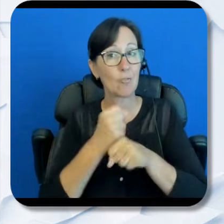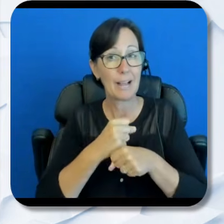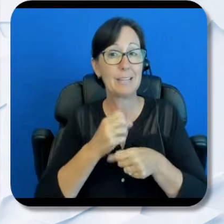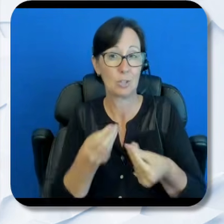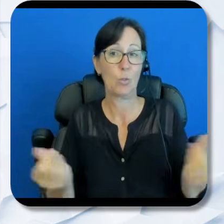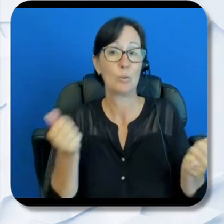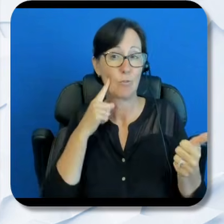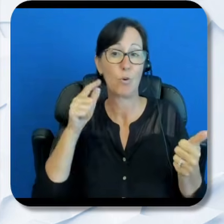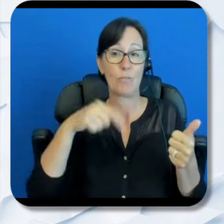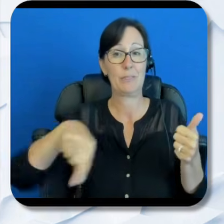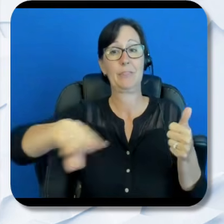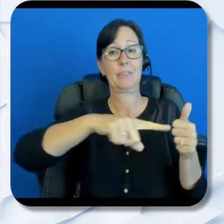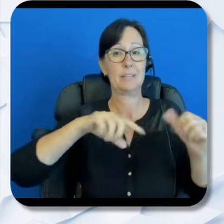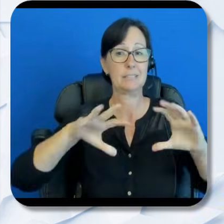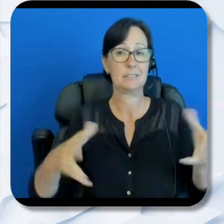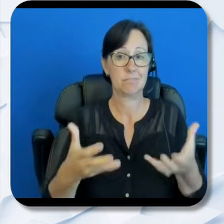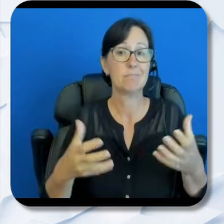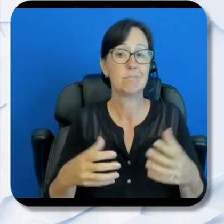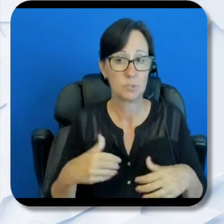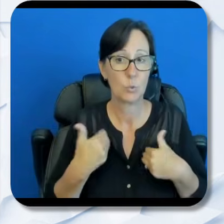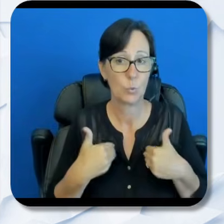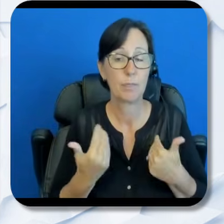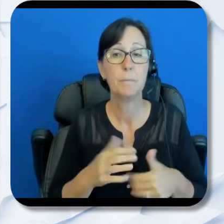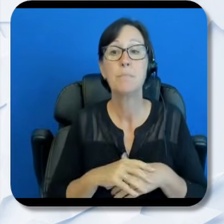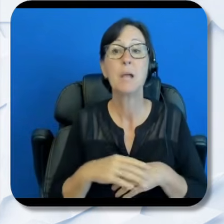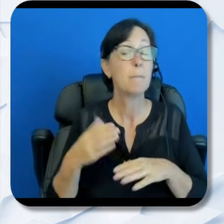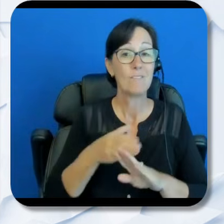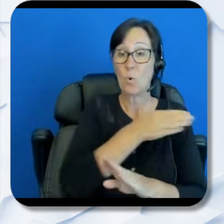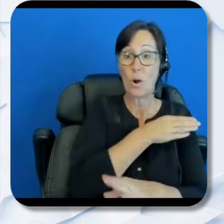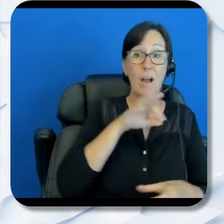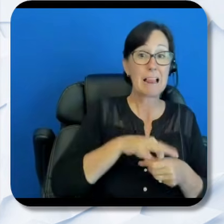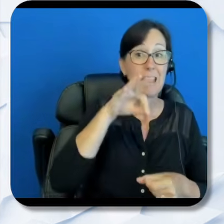for this group of youth. A long time ago, before I was elected, you know, I worked full-time working